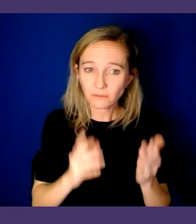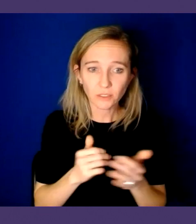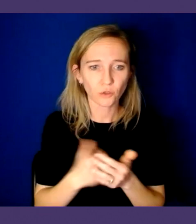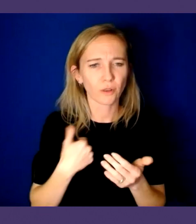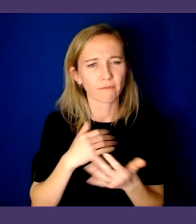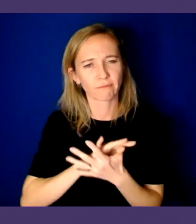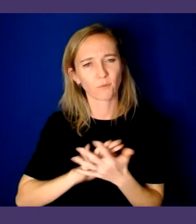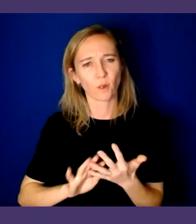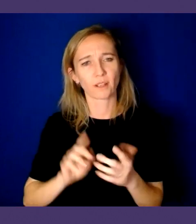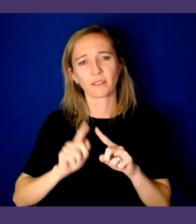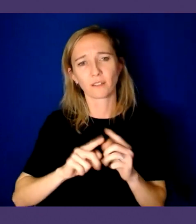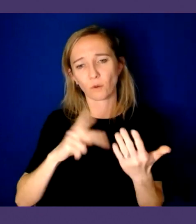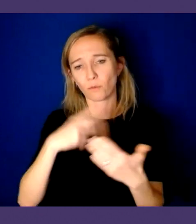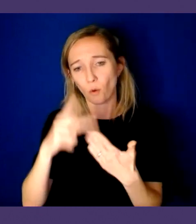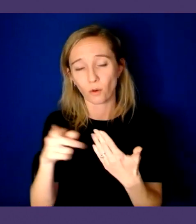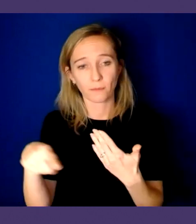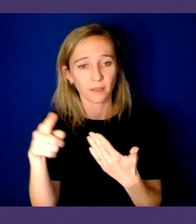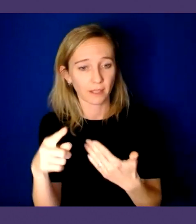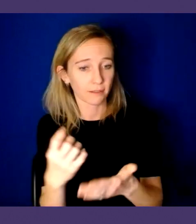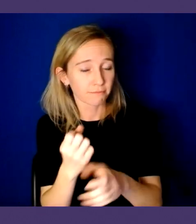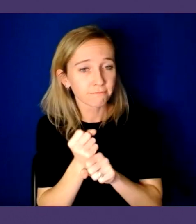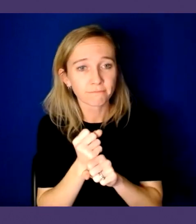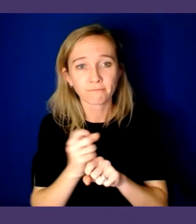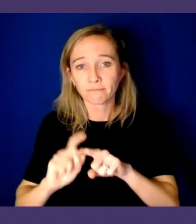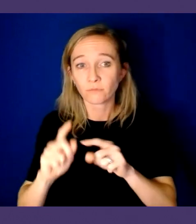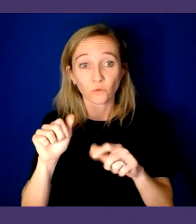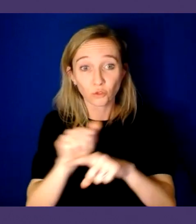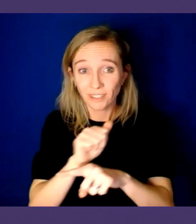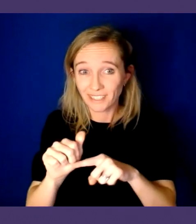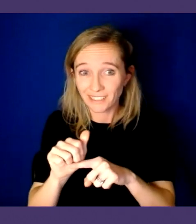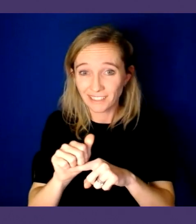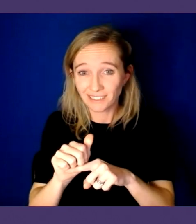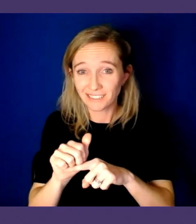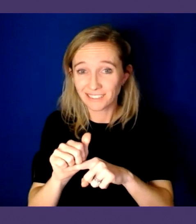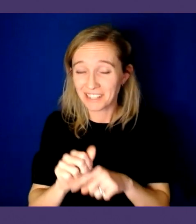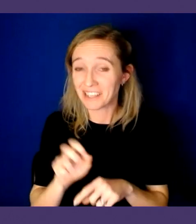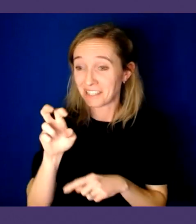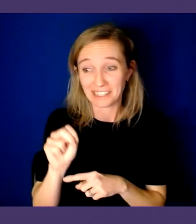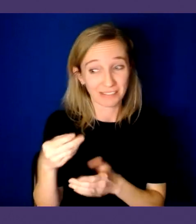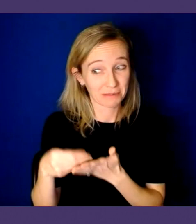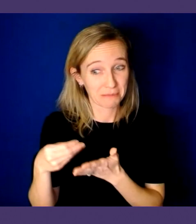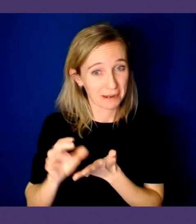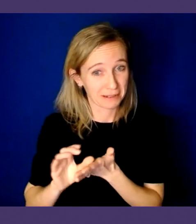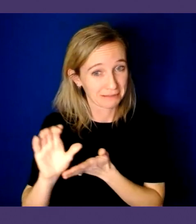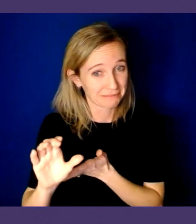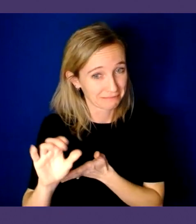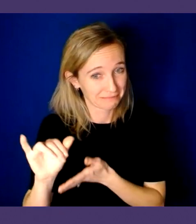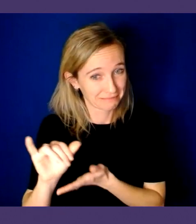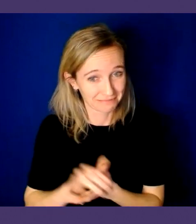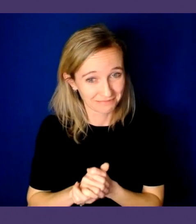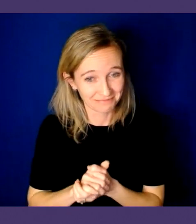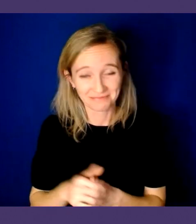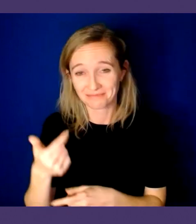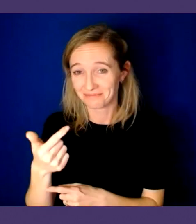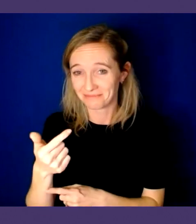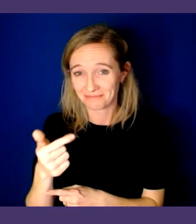for them to receive training. Some to receive funding. Grants, for example, apply for grants.